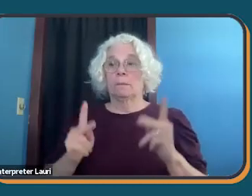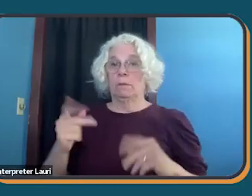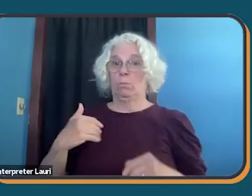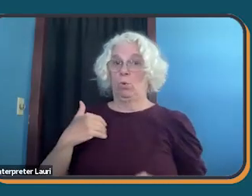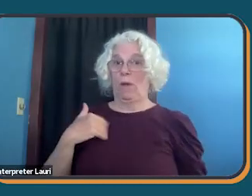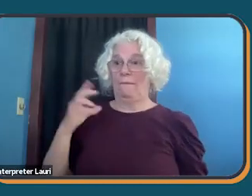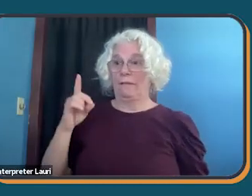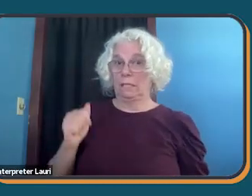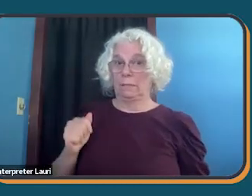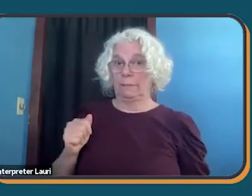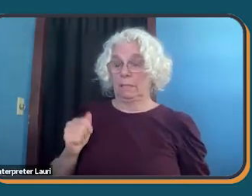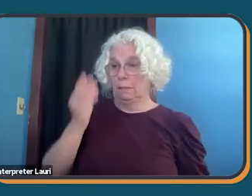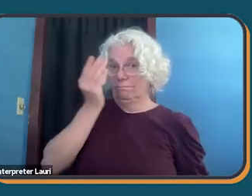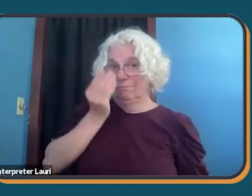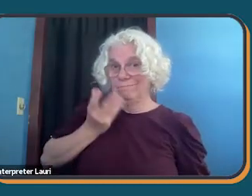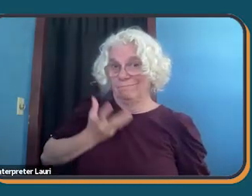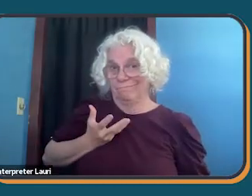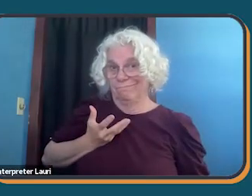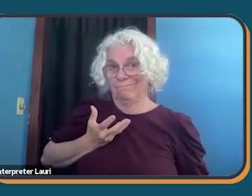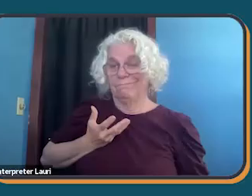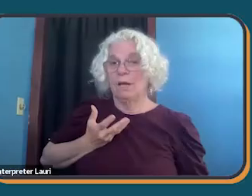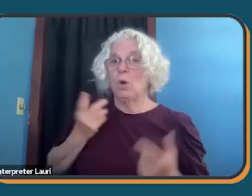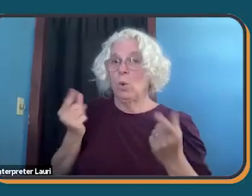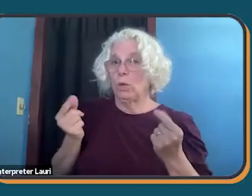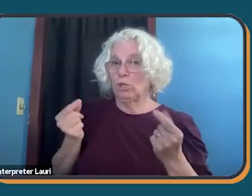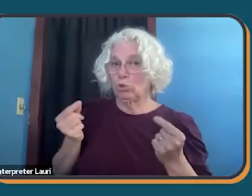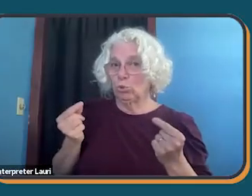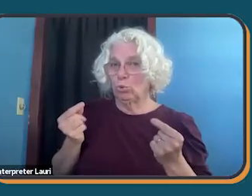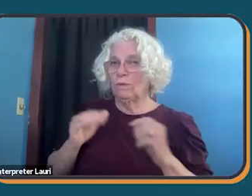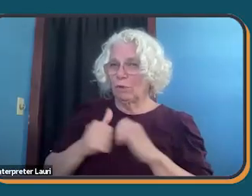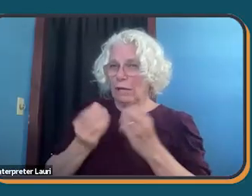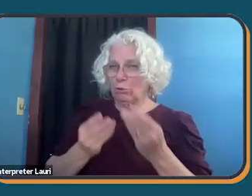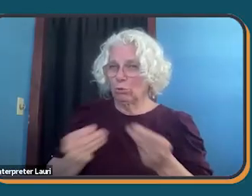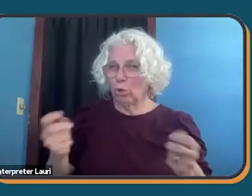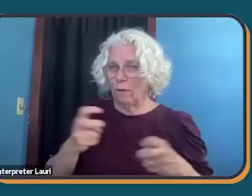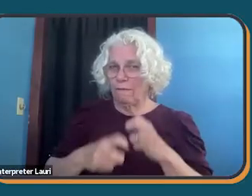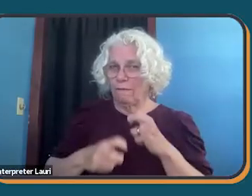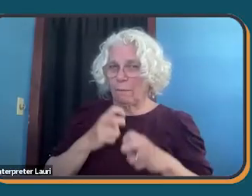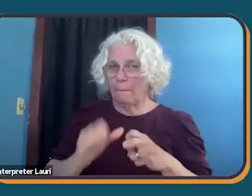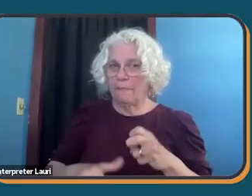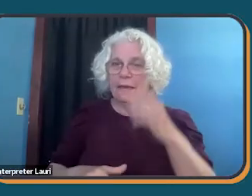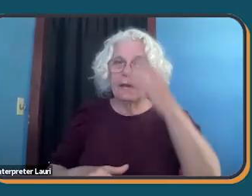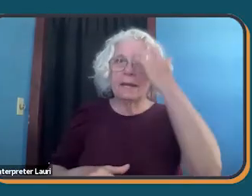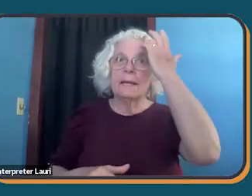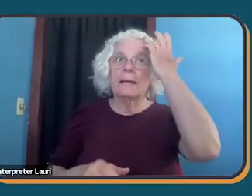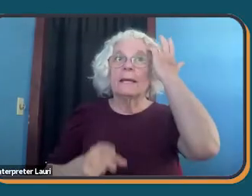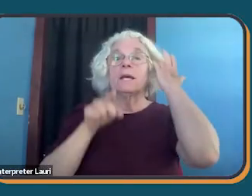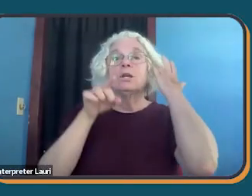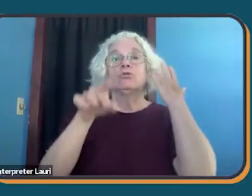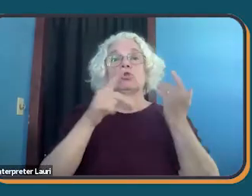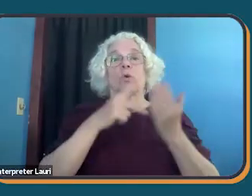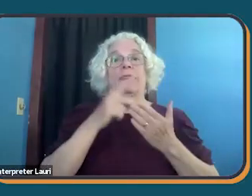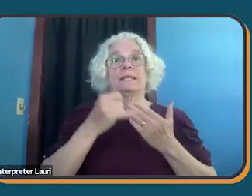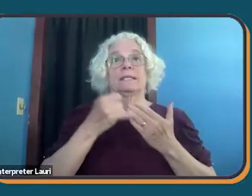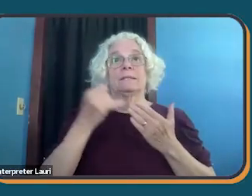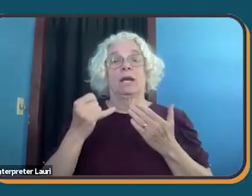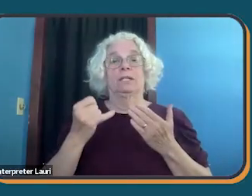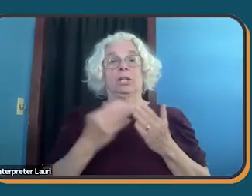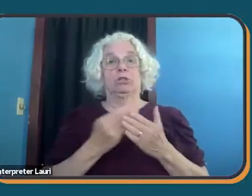with disability became the foundation for our solution. Our goal with Screening for All the Screening for All project,